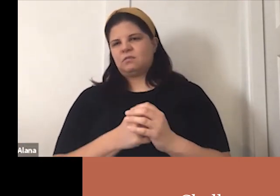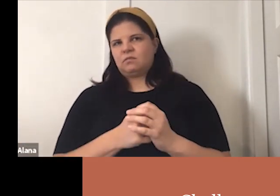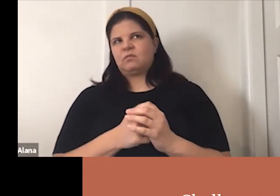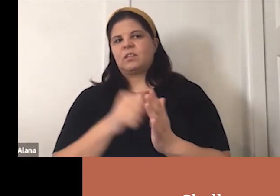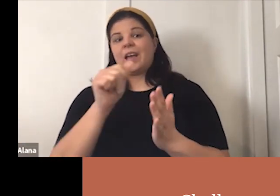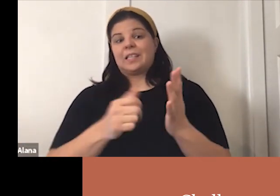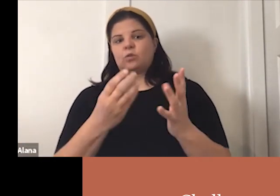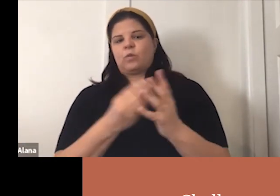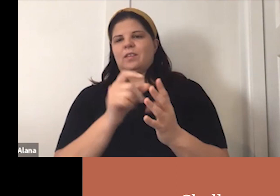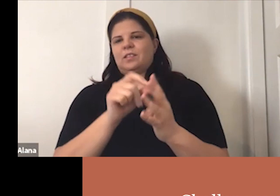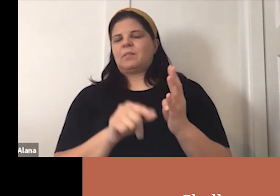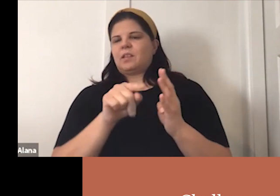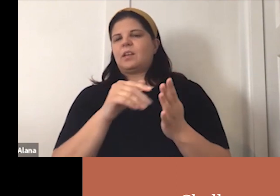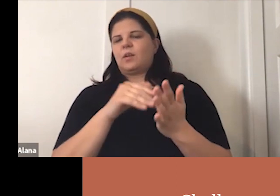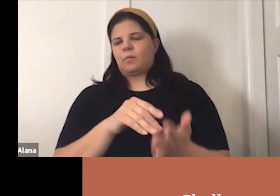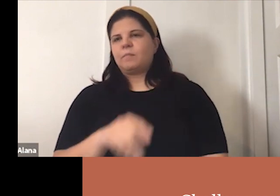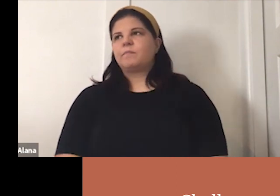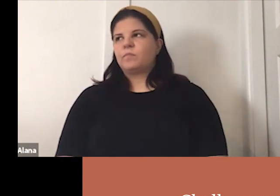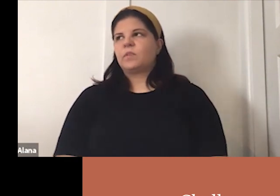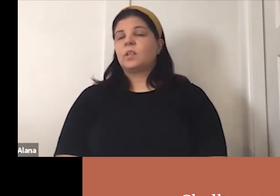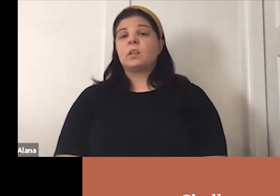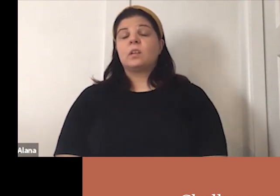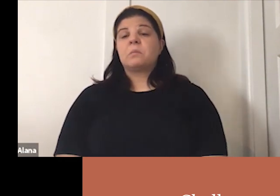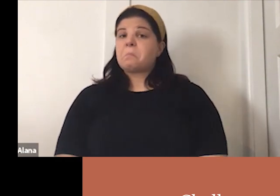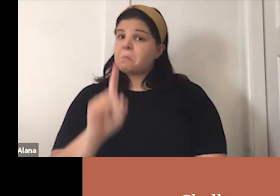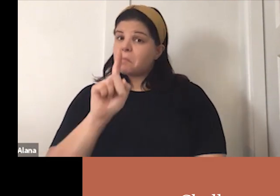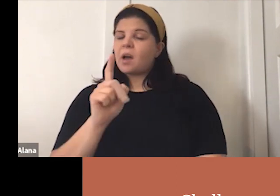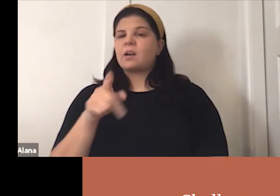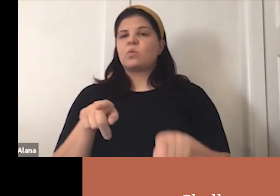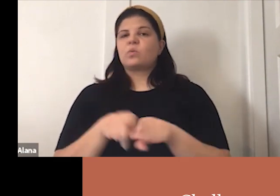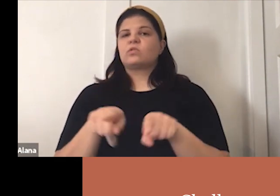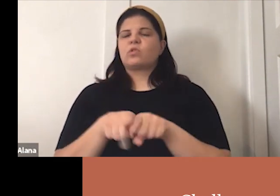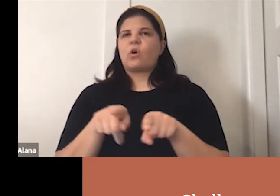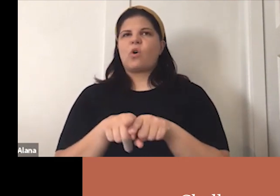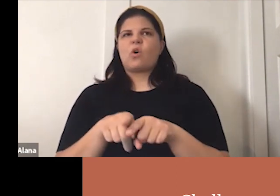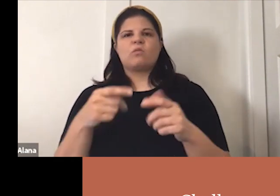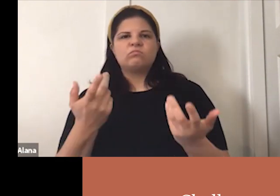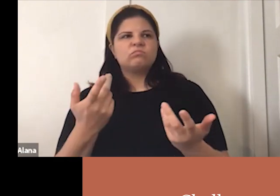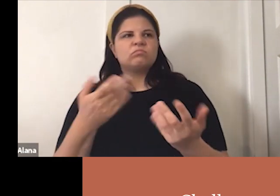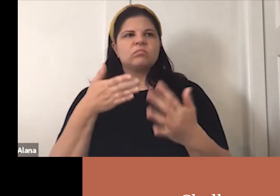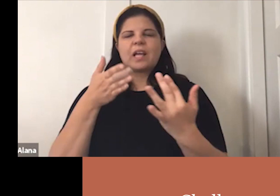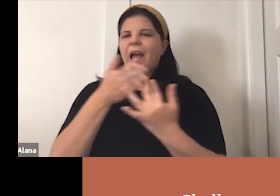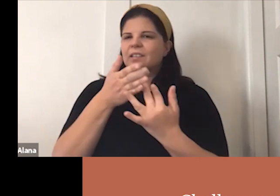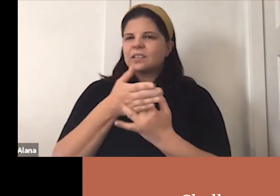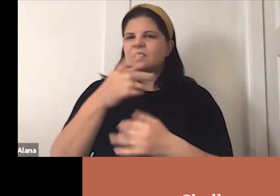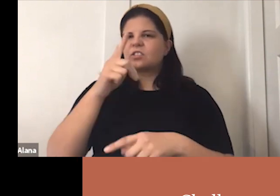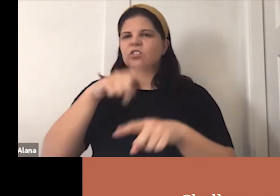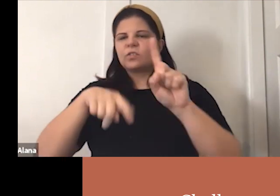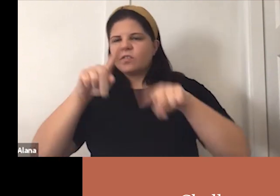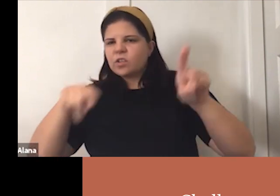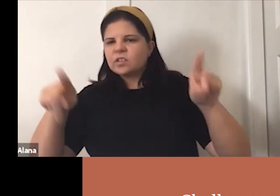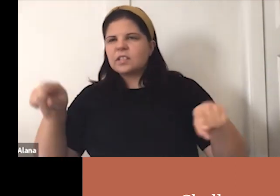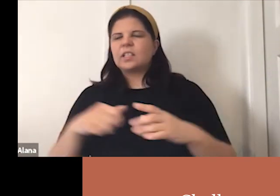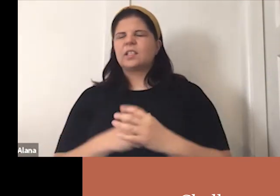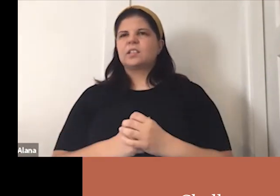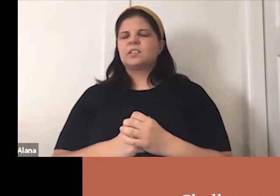But also - also when we're talking about access and diversity, the actual representation of